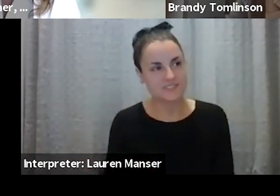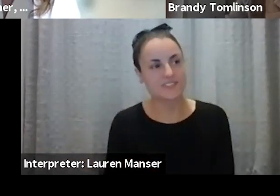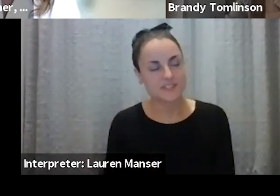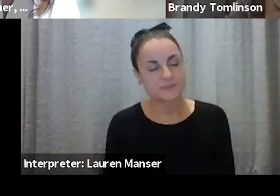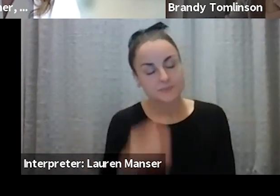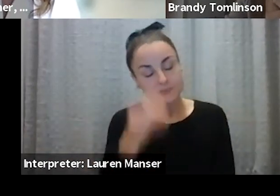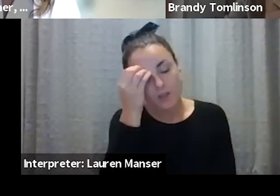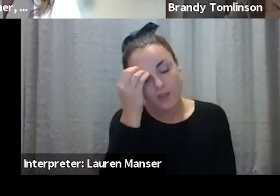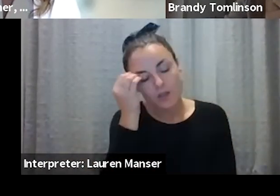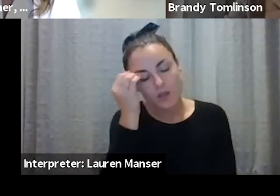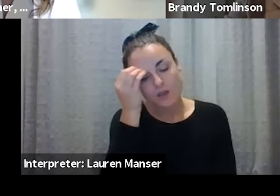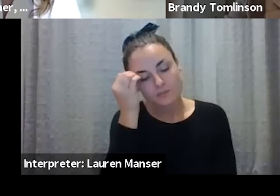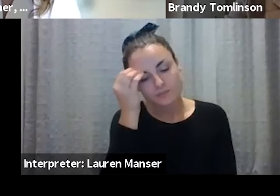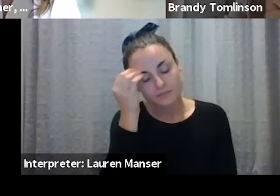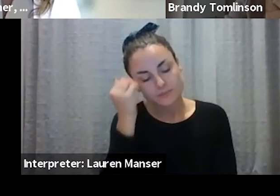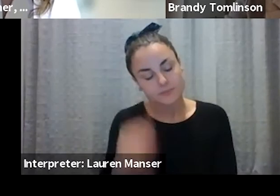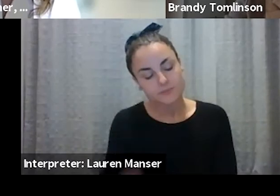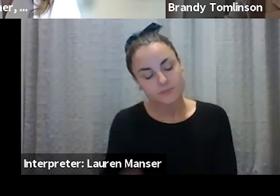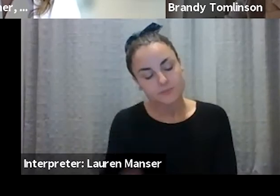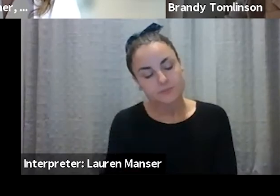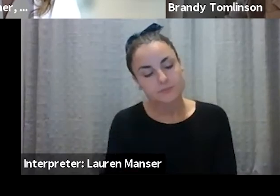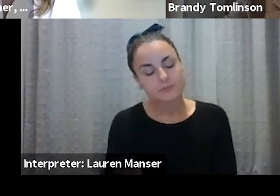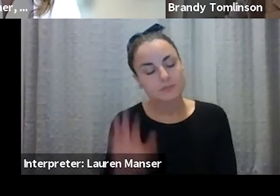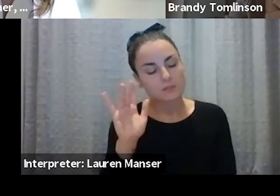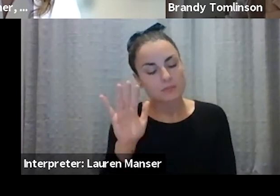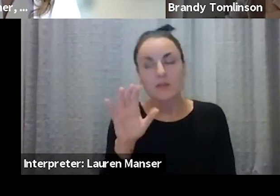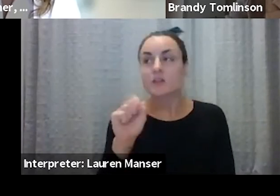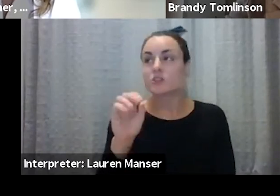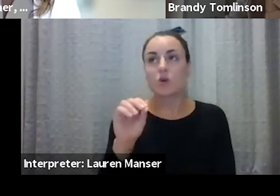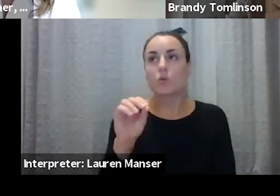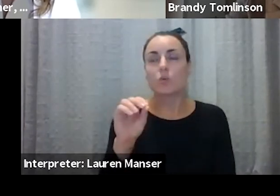So the challenges obviously are that a reliance